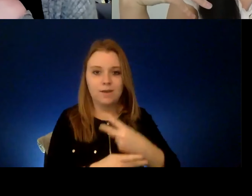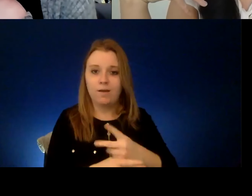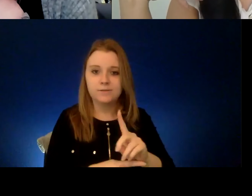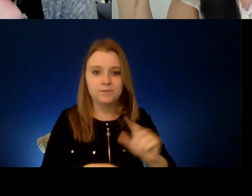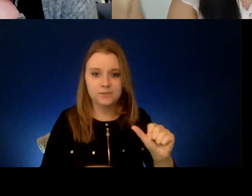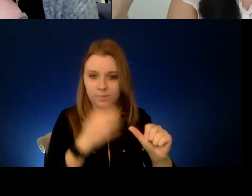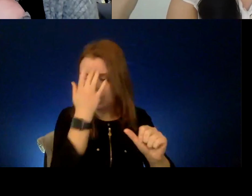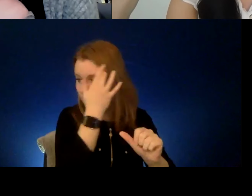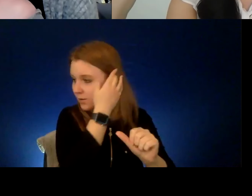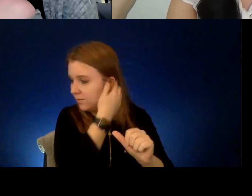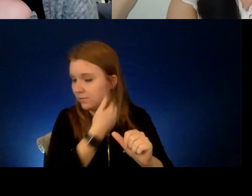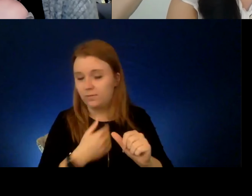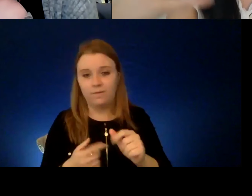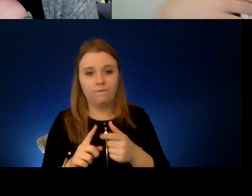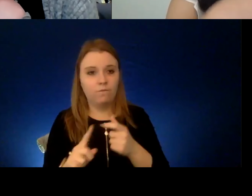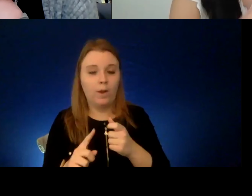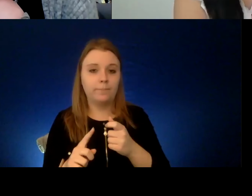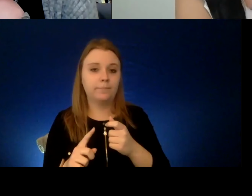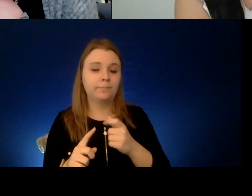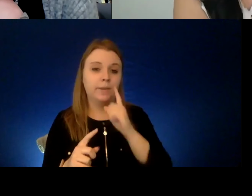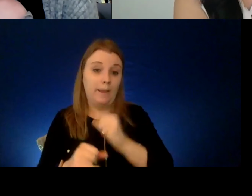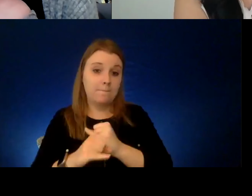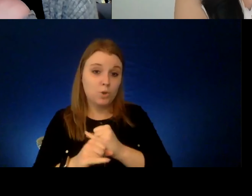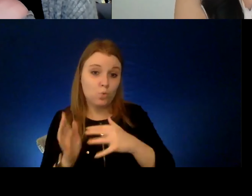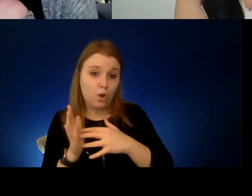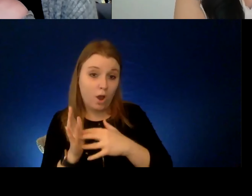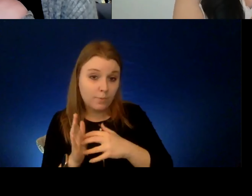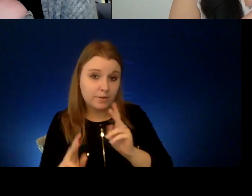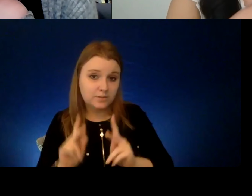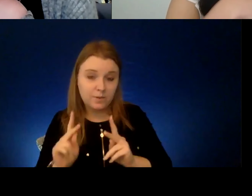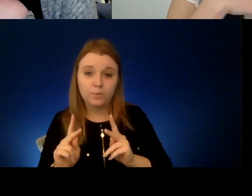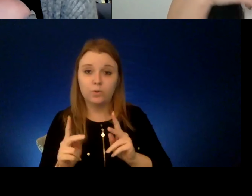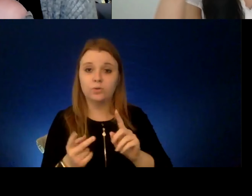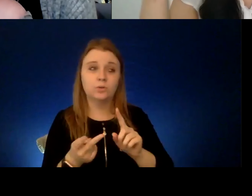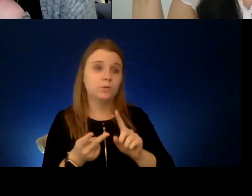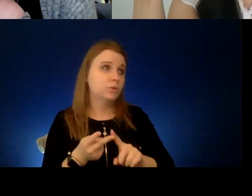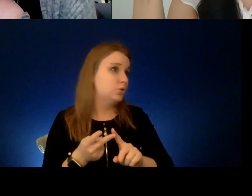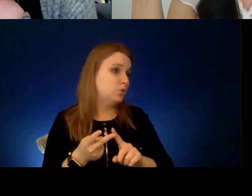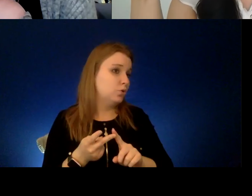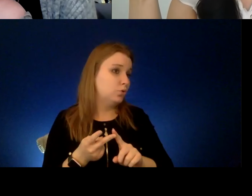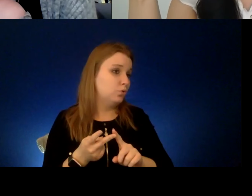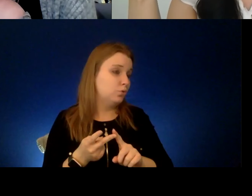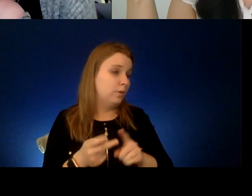from immunocompromised people, to people who are post stroke, to post COVID patients,